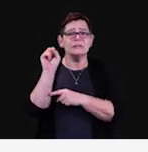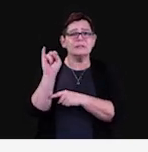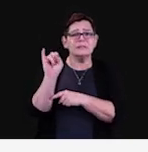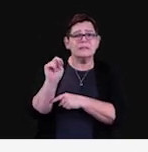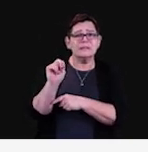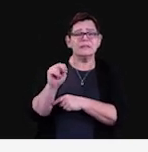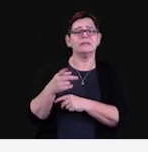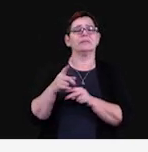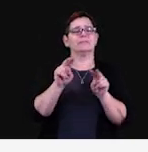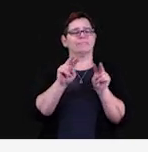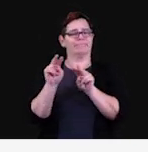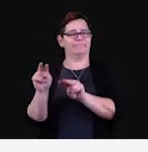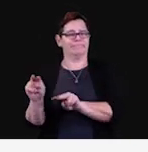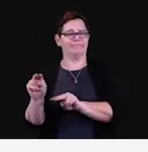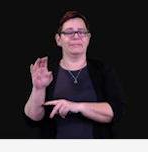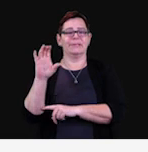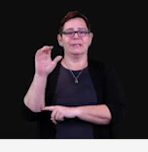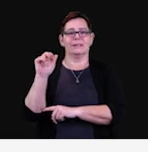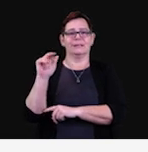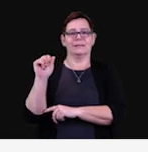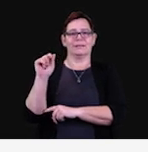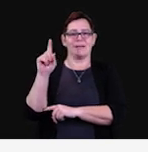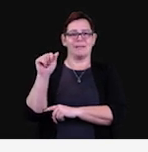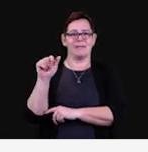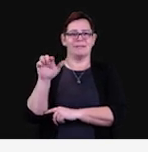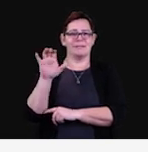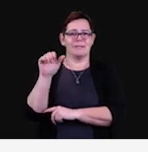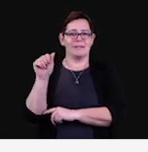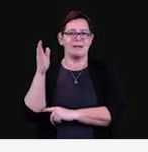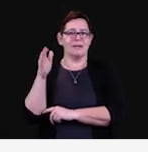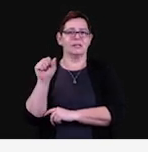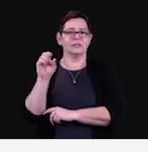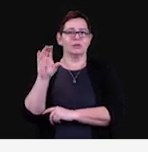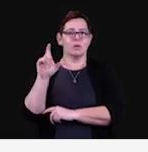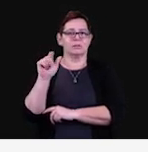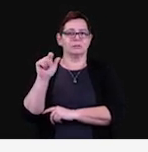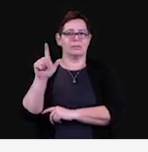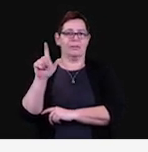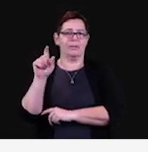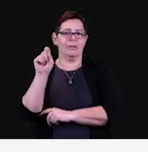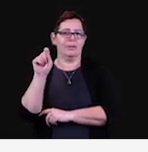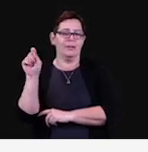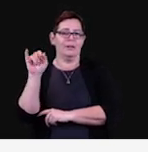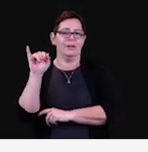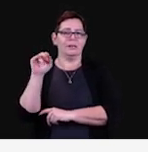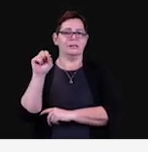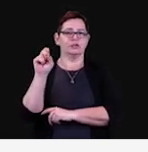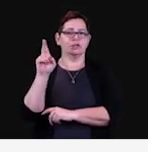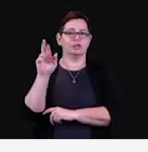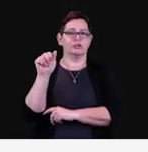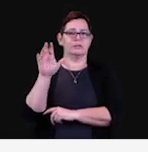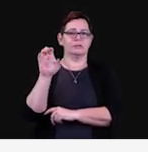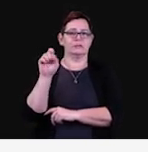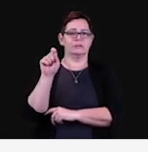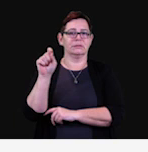or call 1-866-274-6627.